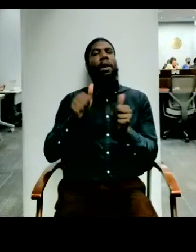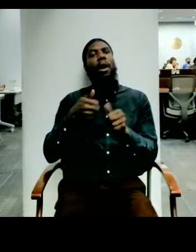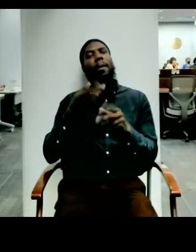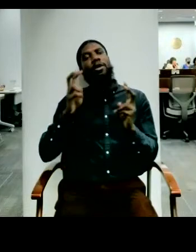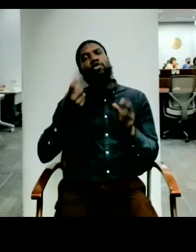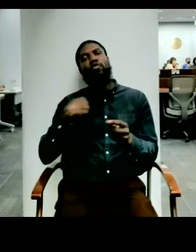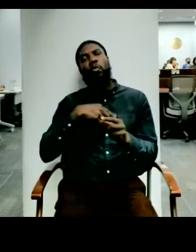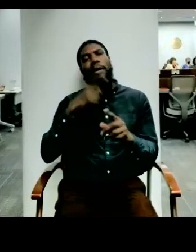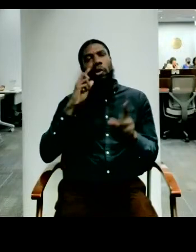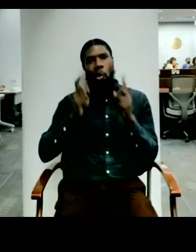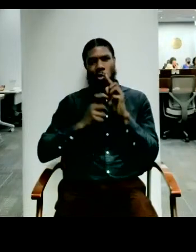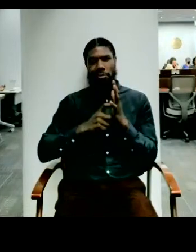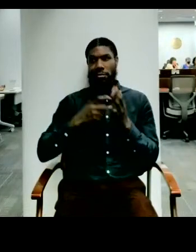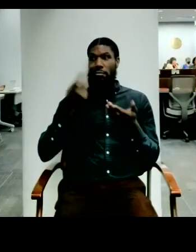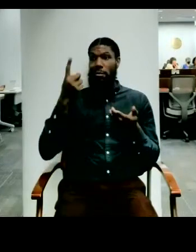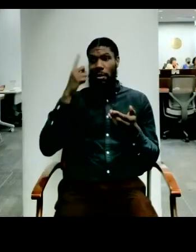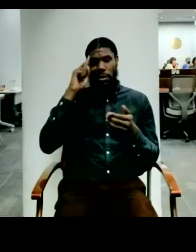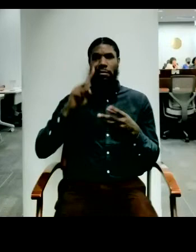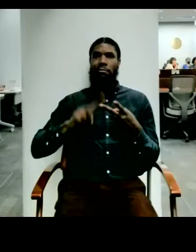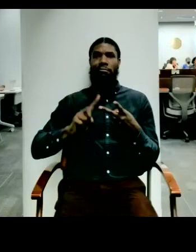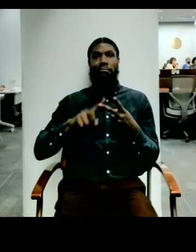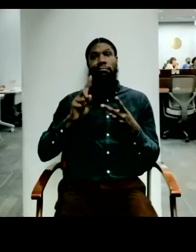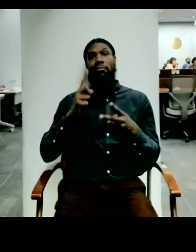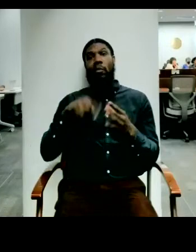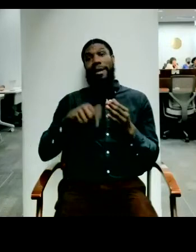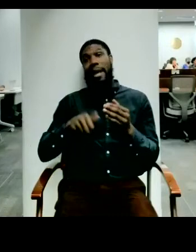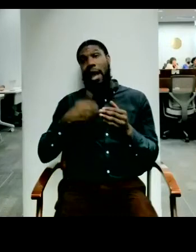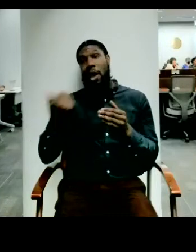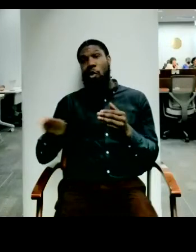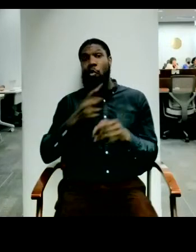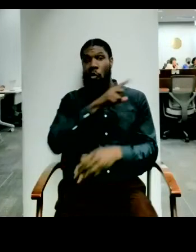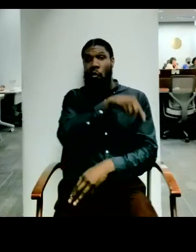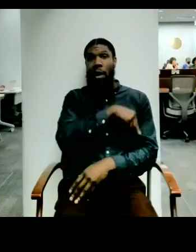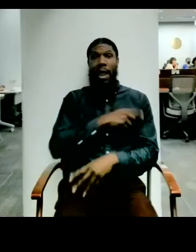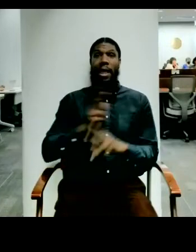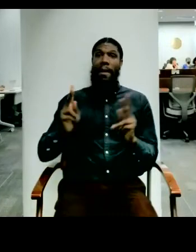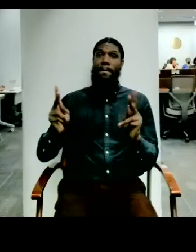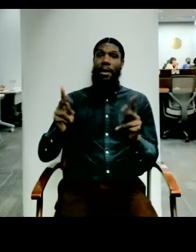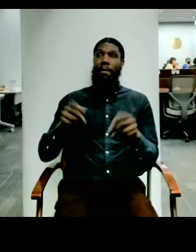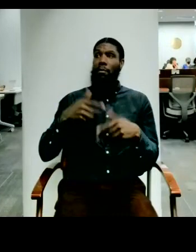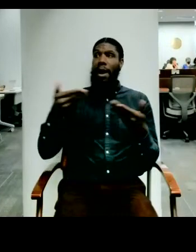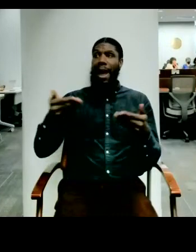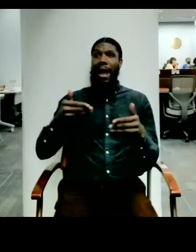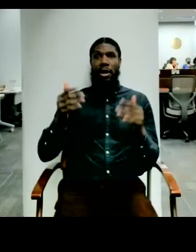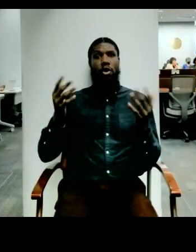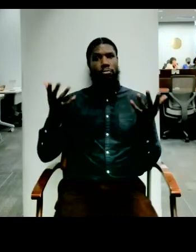we are also seeing the quality of hires are improving when we are using this kind of diverse